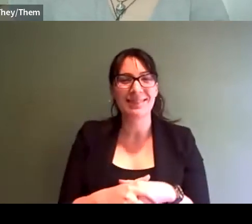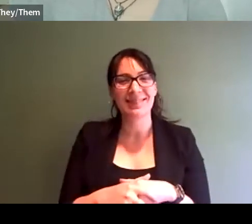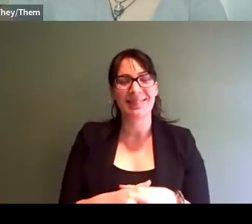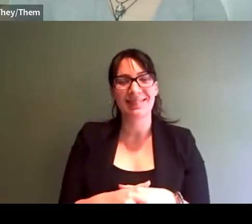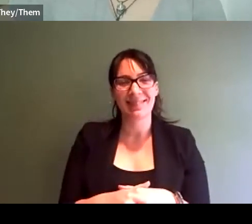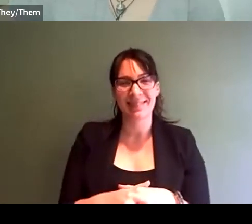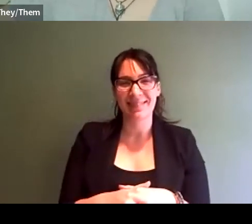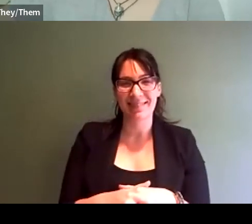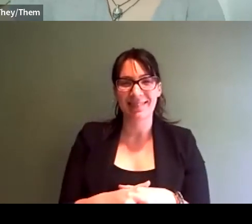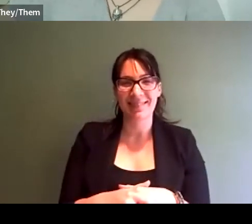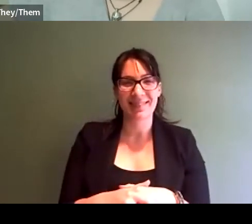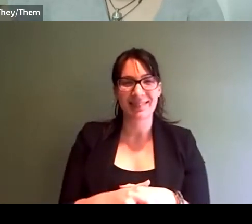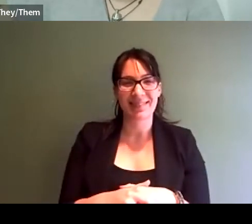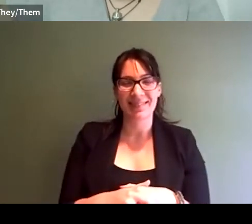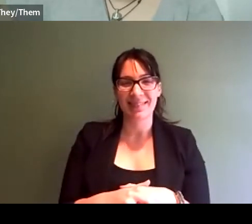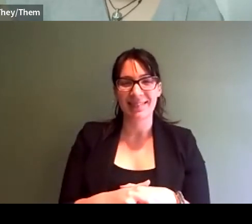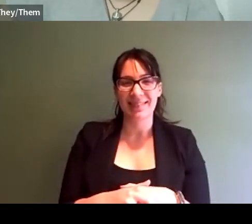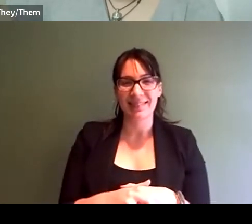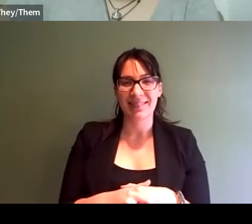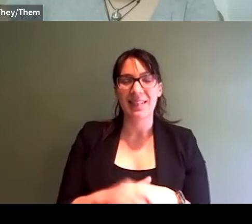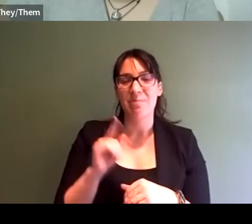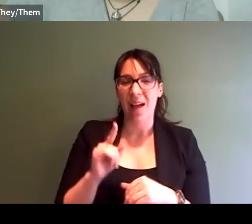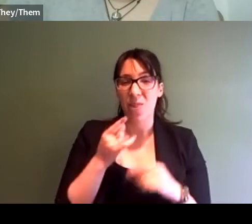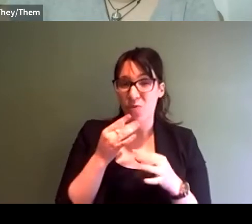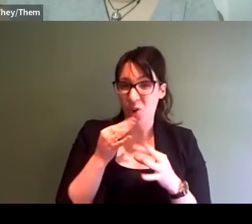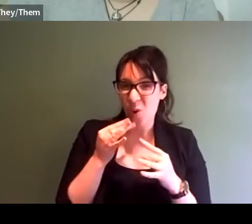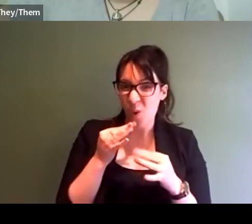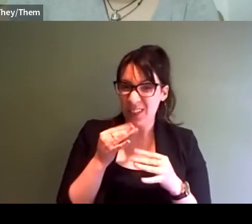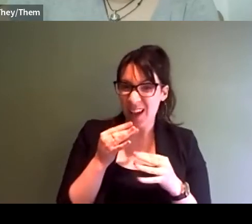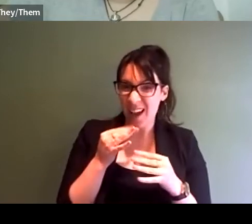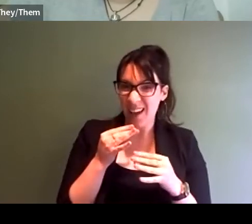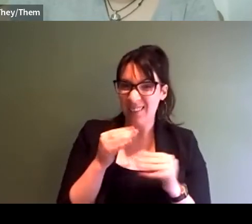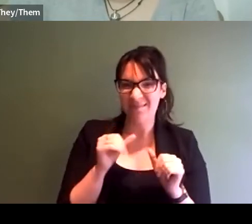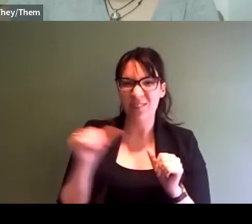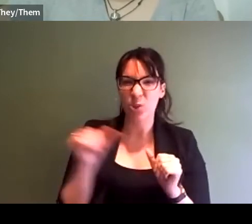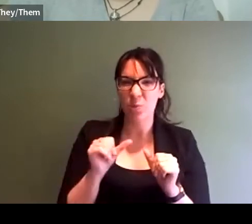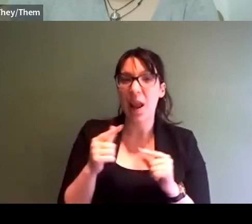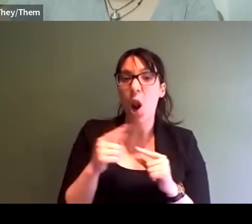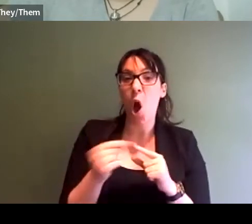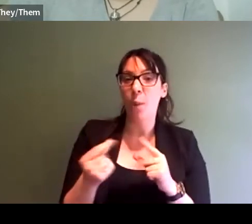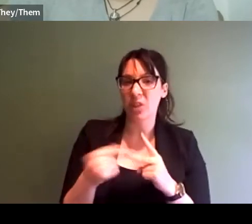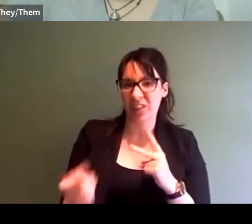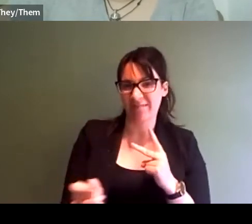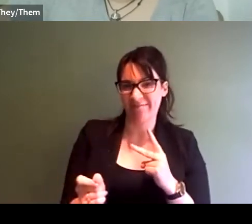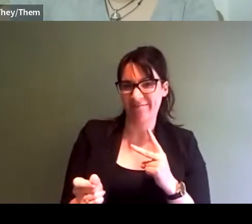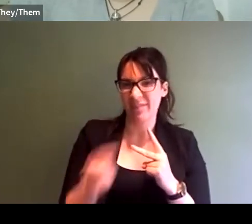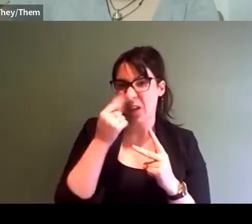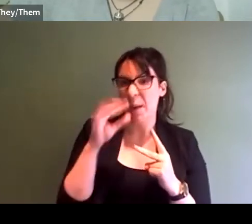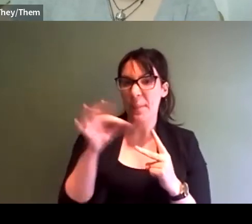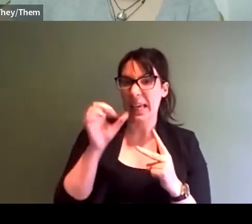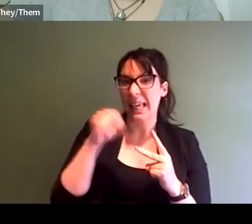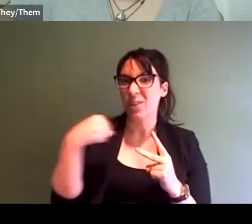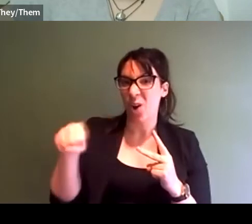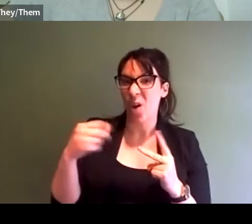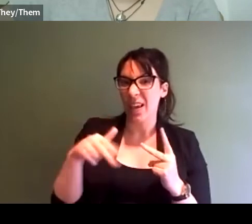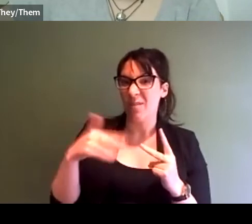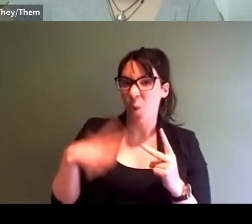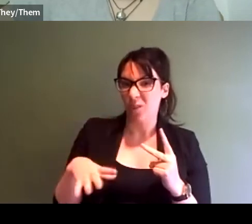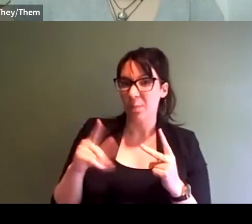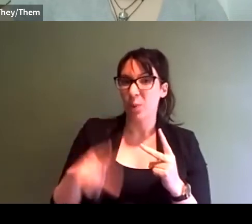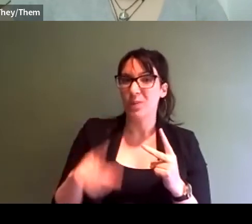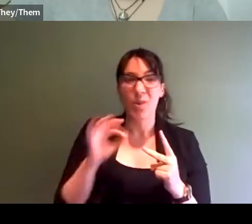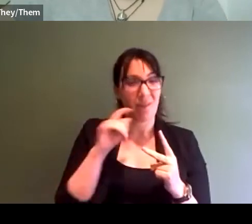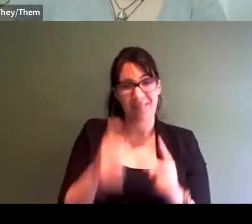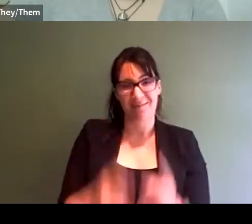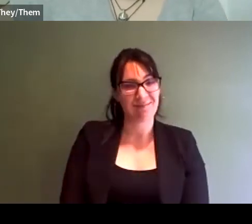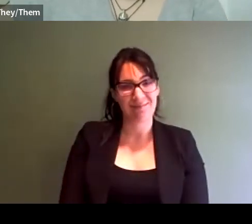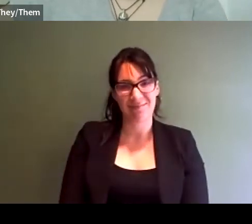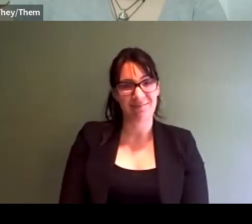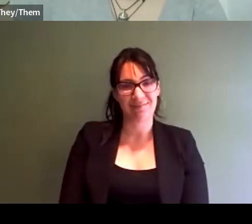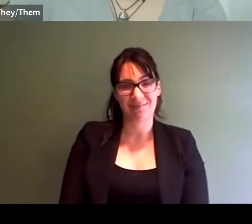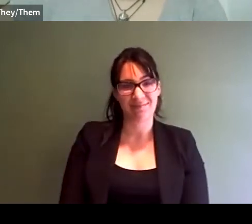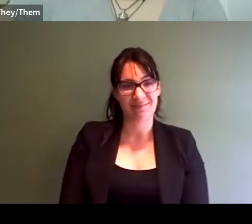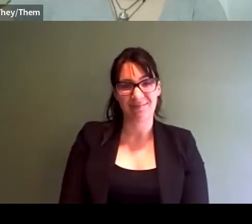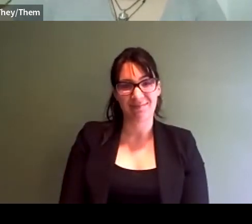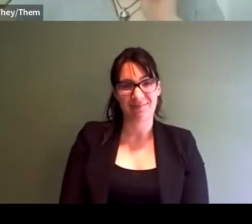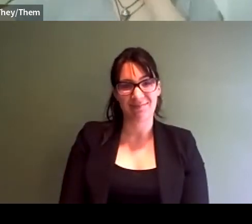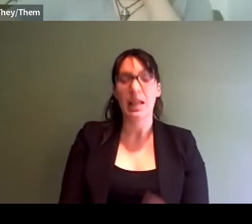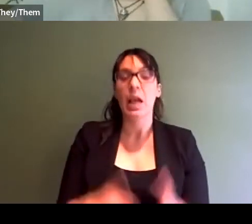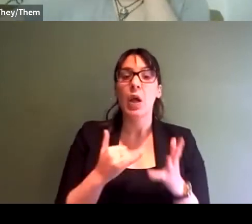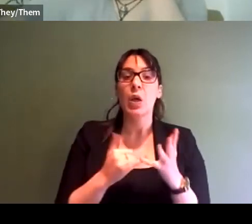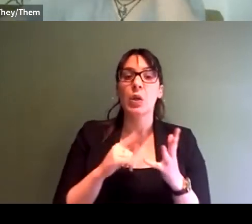Um, but yeah i think that the recorder should have been opt in opt out, because that, like I said, was really not a fun time.